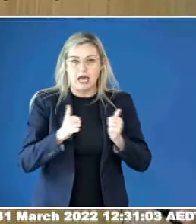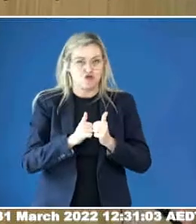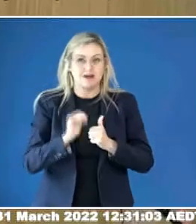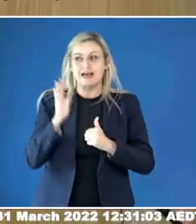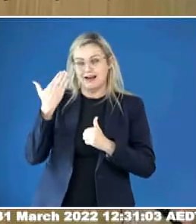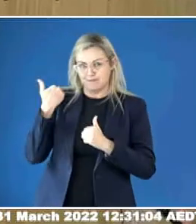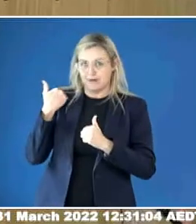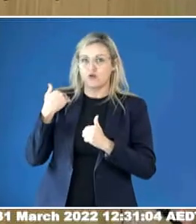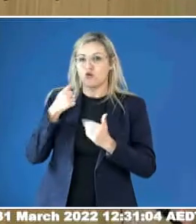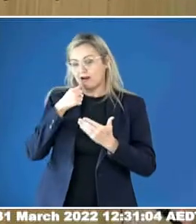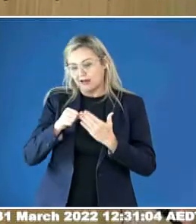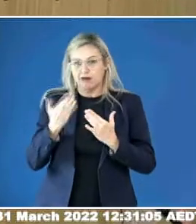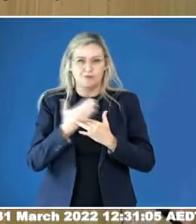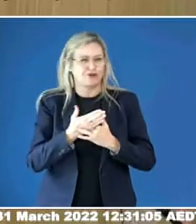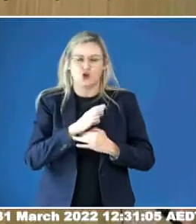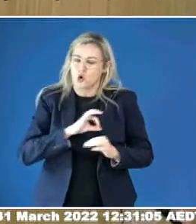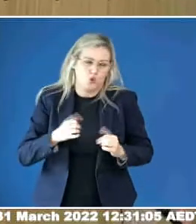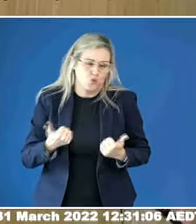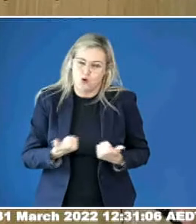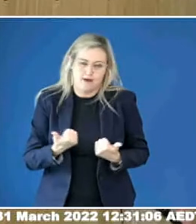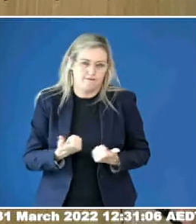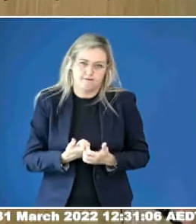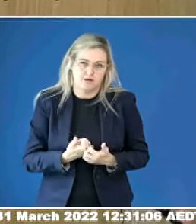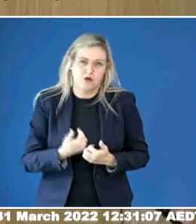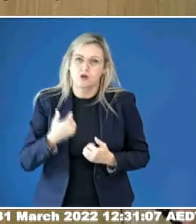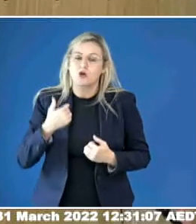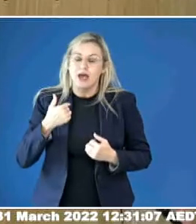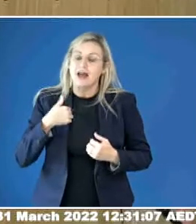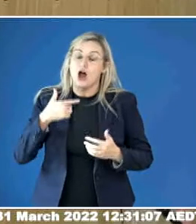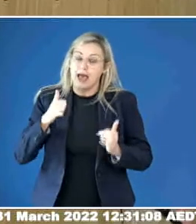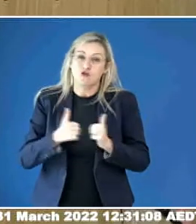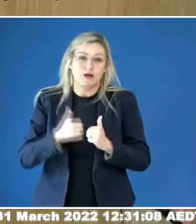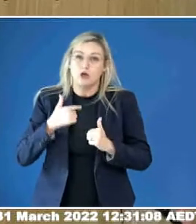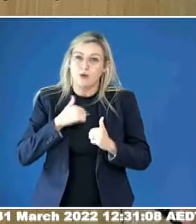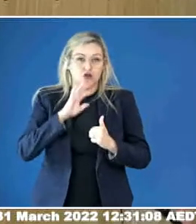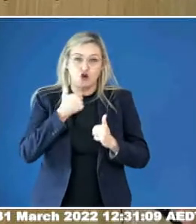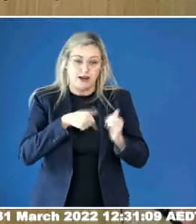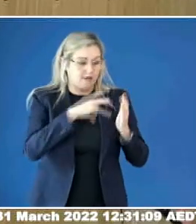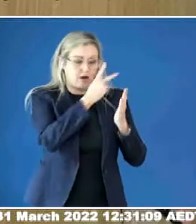We didn't have the policies and processes in place to support Niky and her family, and we